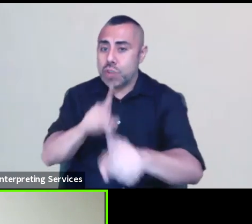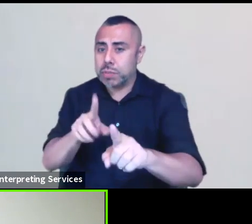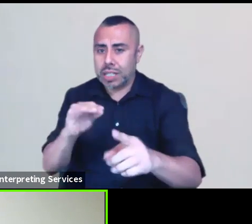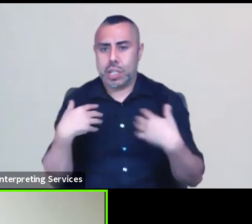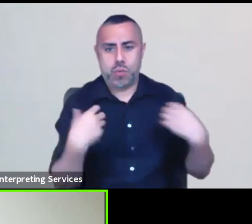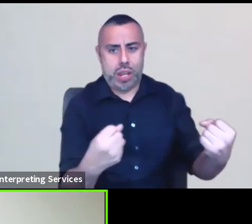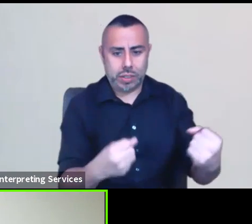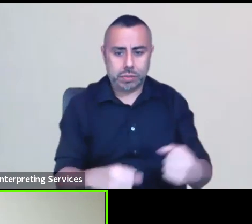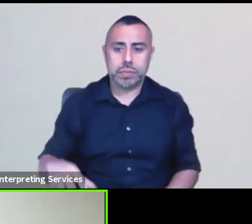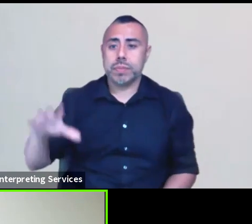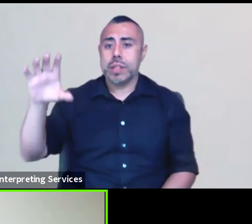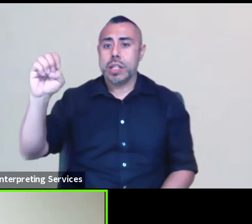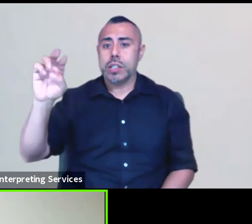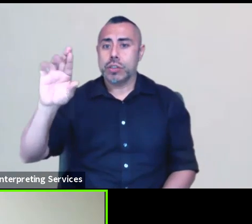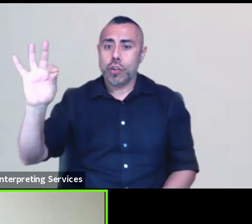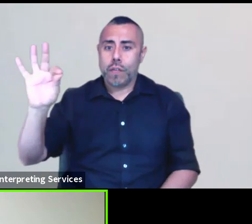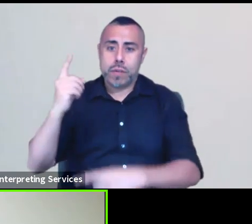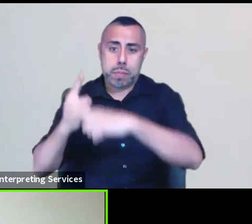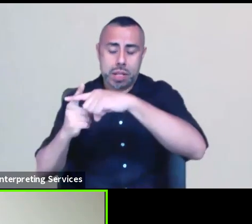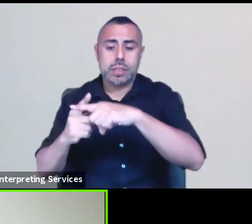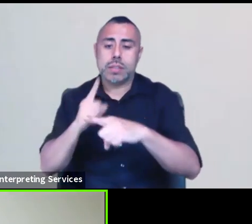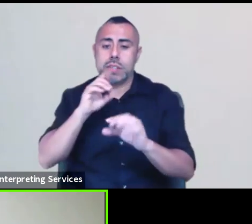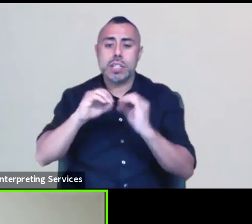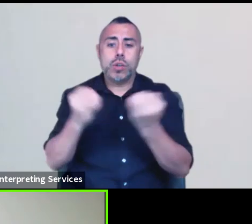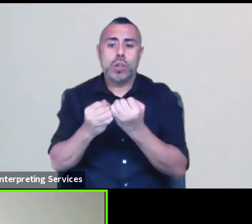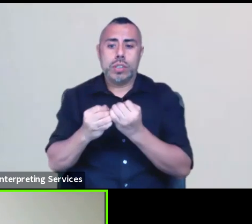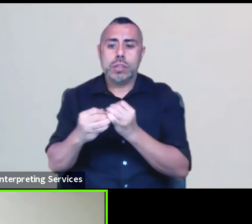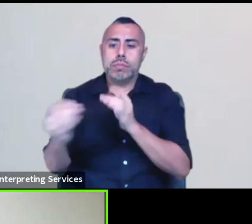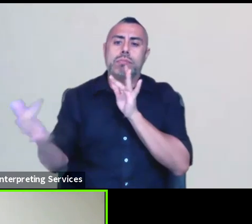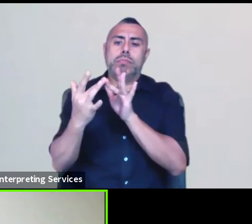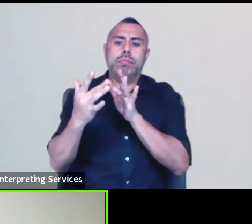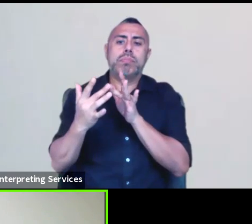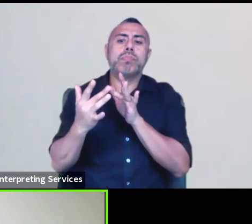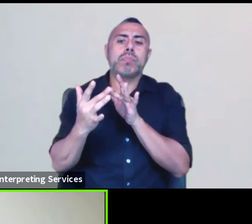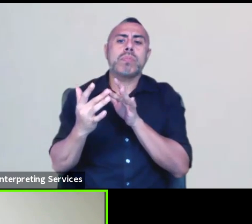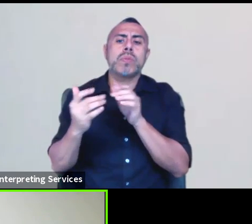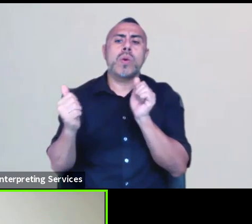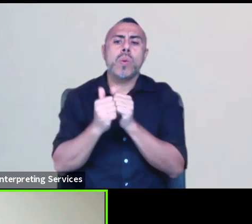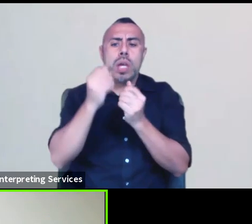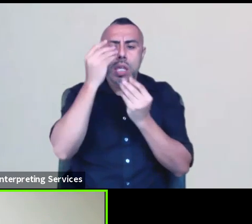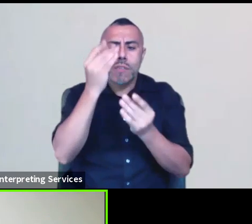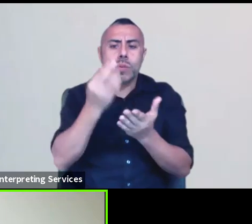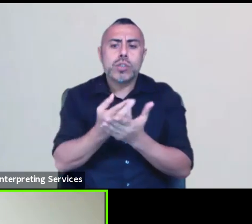for studio-based artists on readiness with information, resources, and education programs.